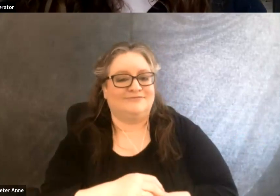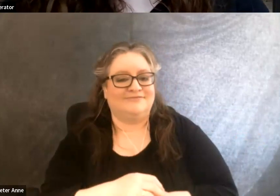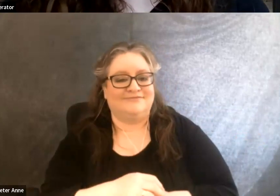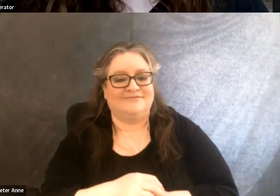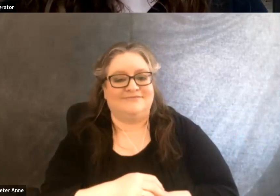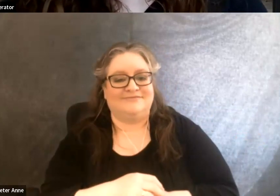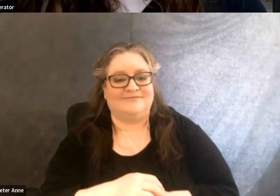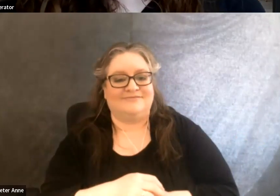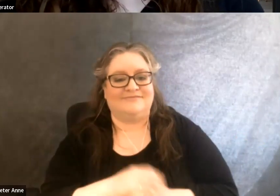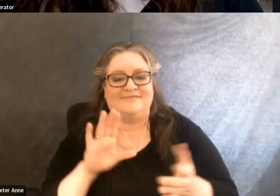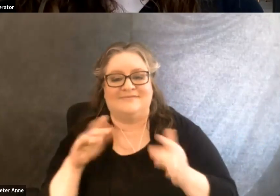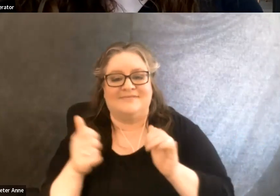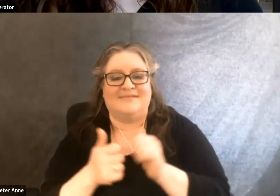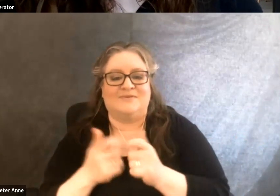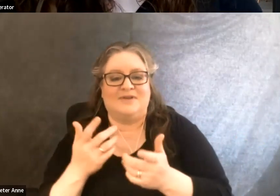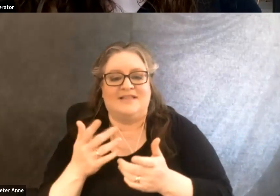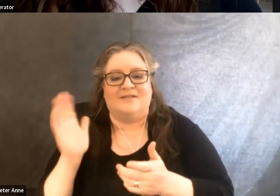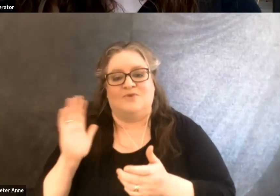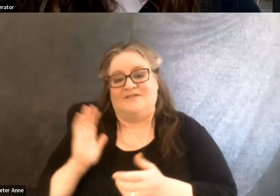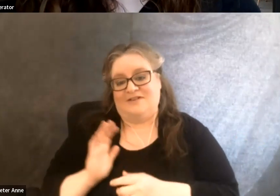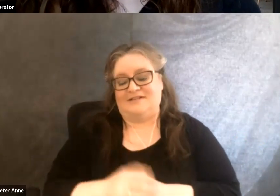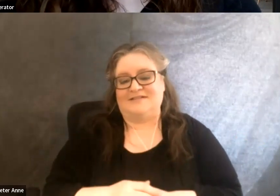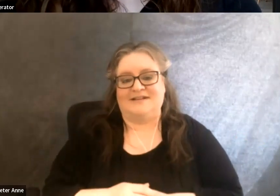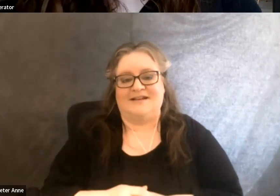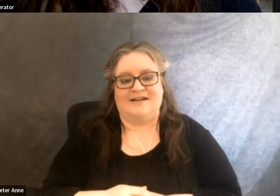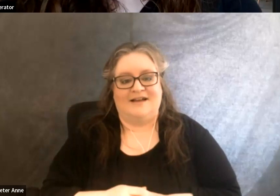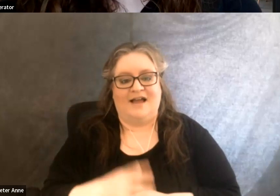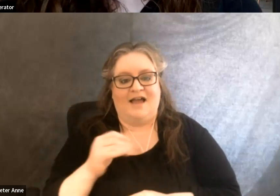compared to the previous ones and also stick